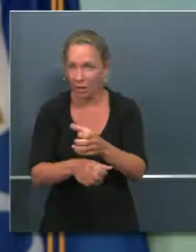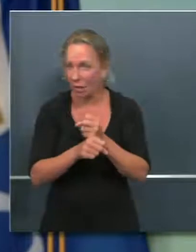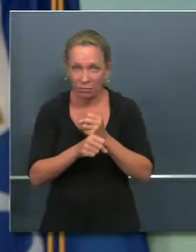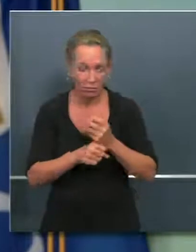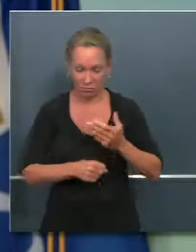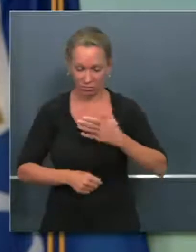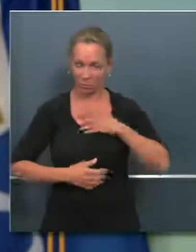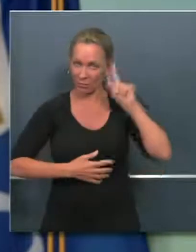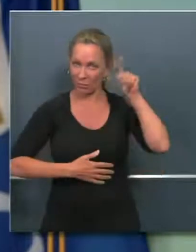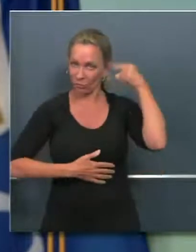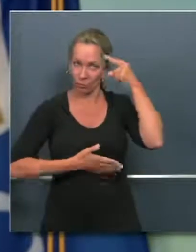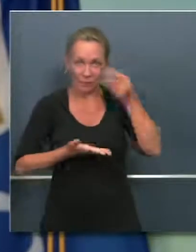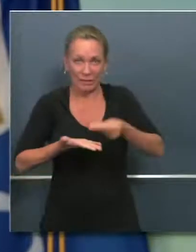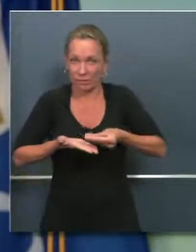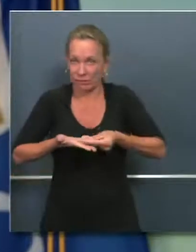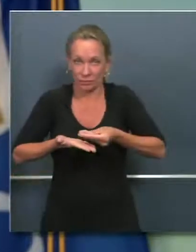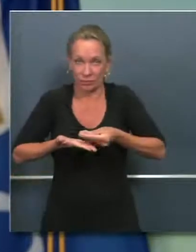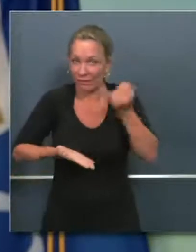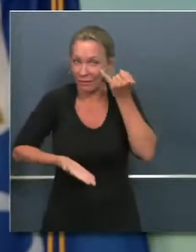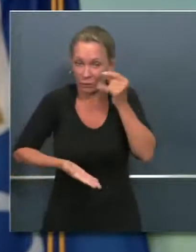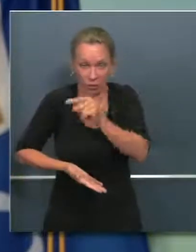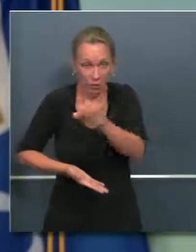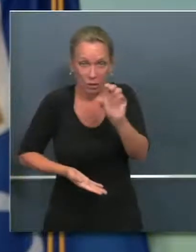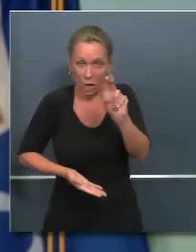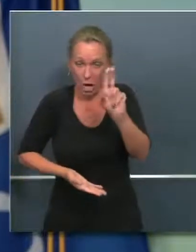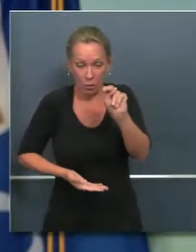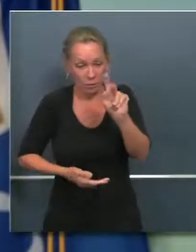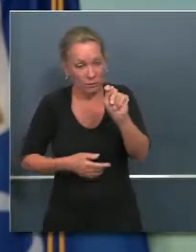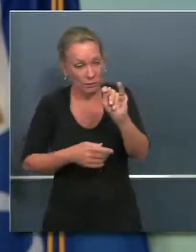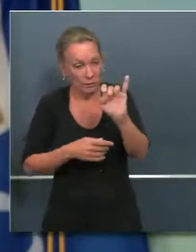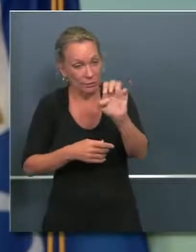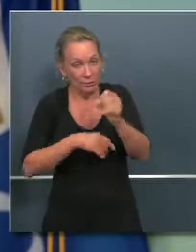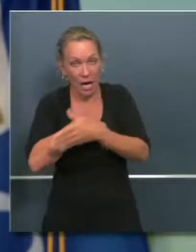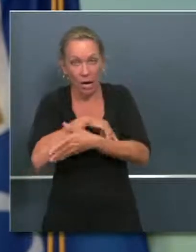small business person been on the receiving end of some of those a notices know exactly